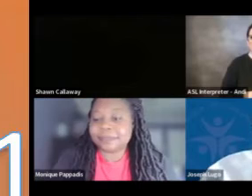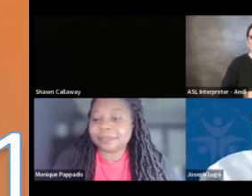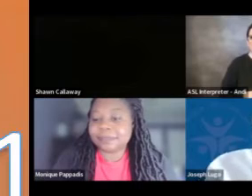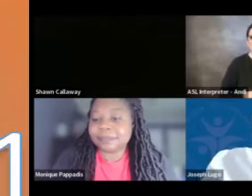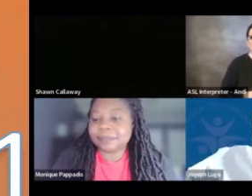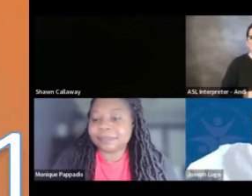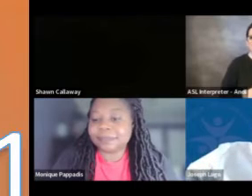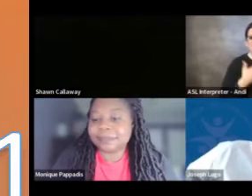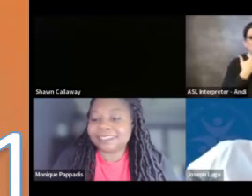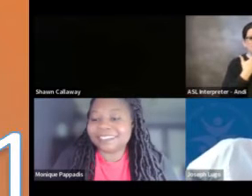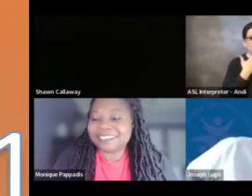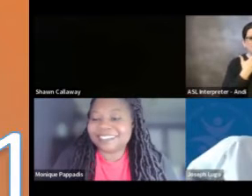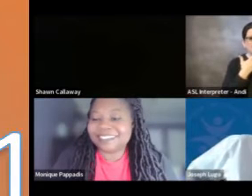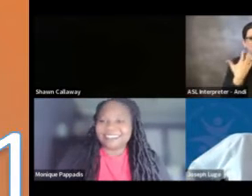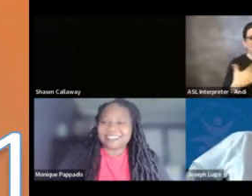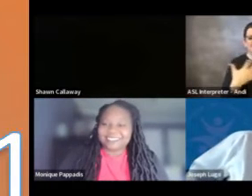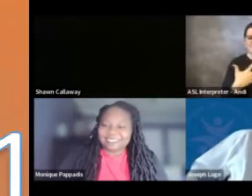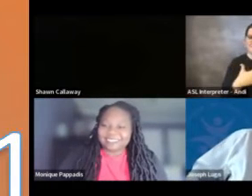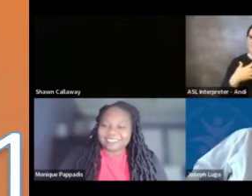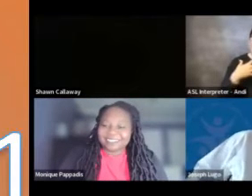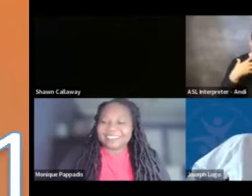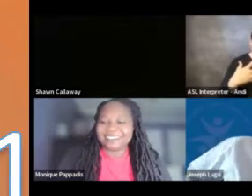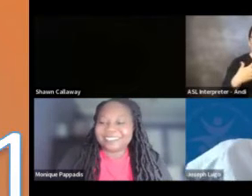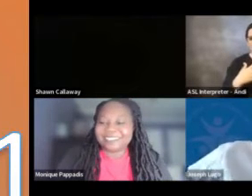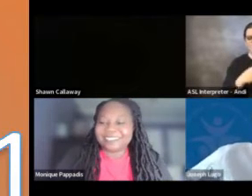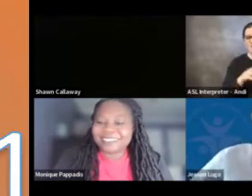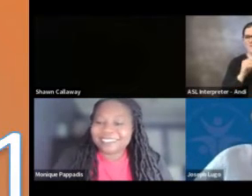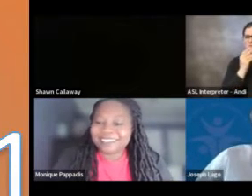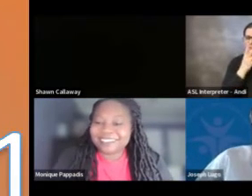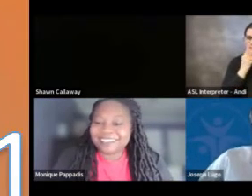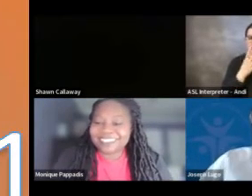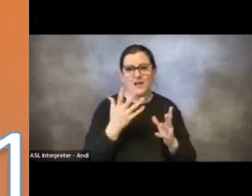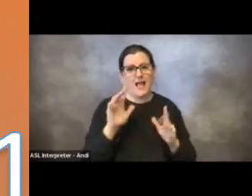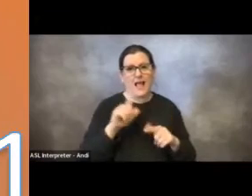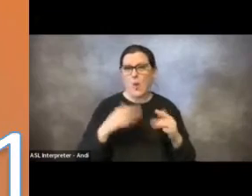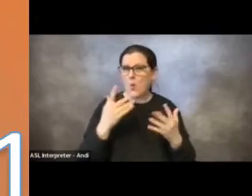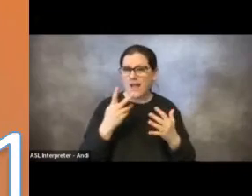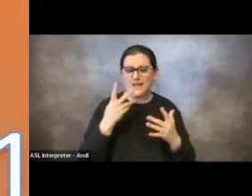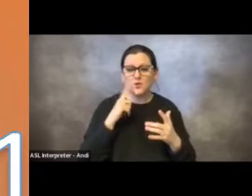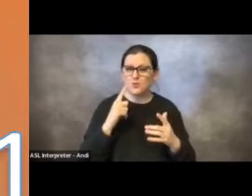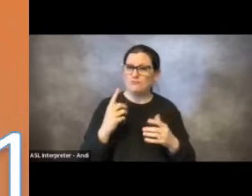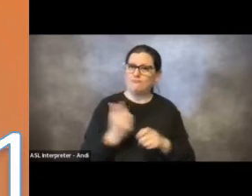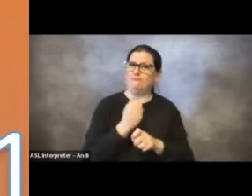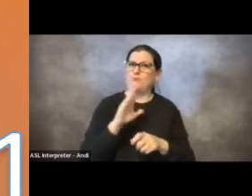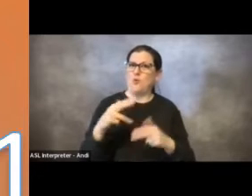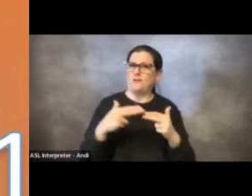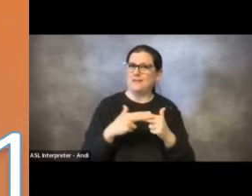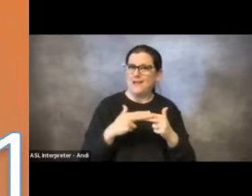Joseph Lugo: Thank you, that was some rich information. I can't wait to get a hold of that slide deck. Thank you so much. So this